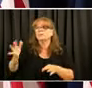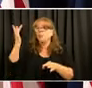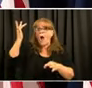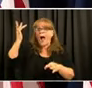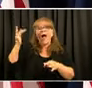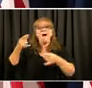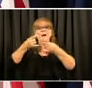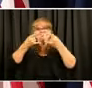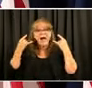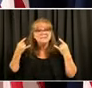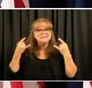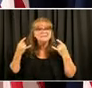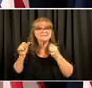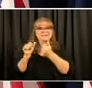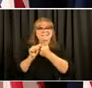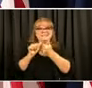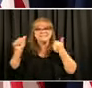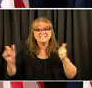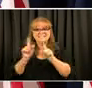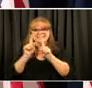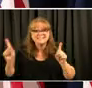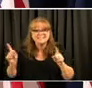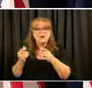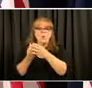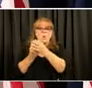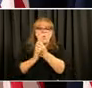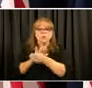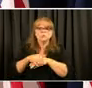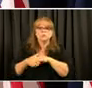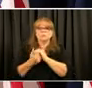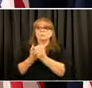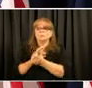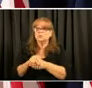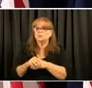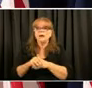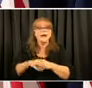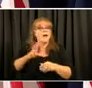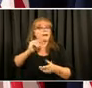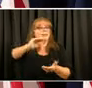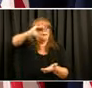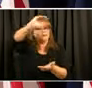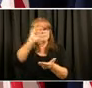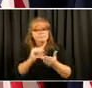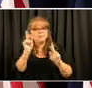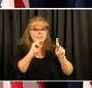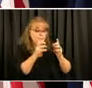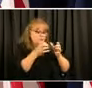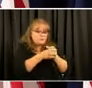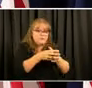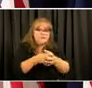hands that's the reason that colorado is doing as well as we're doing colorado is not monolithic